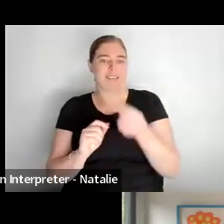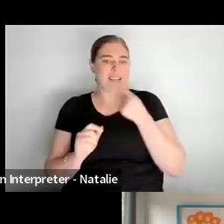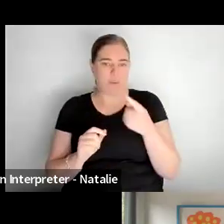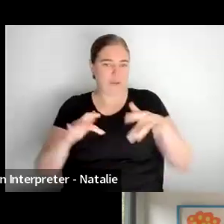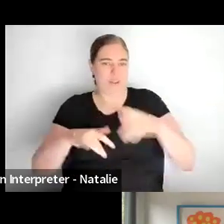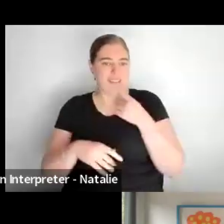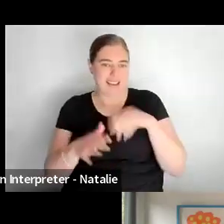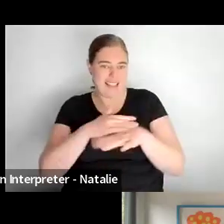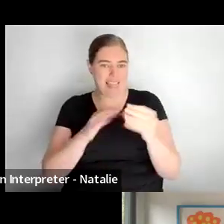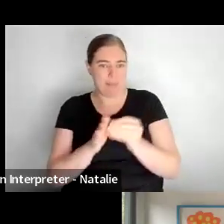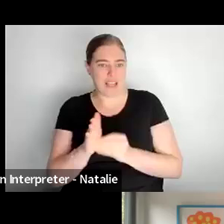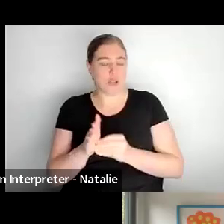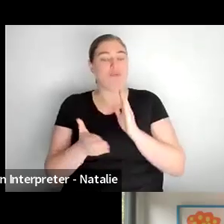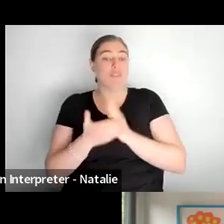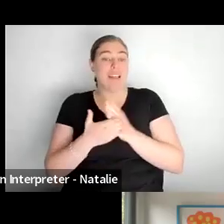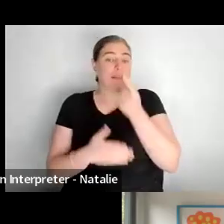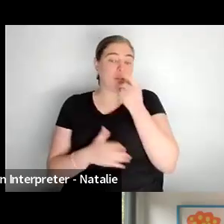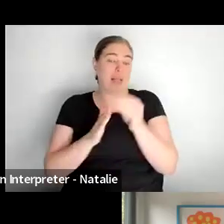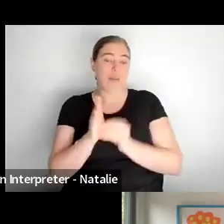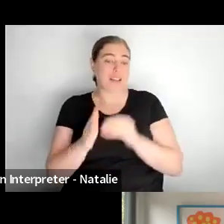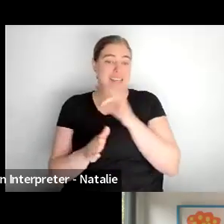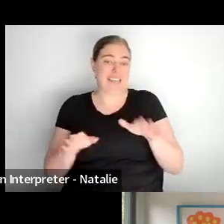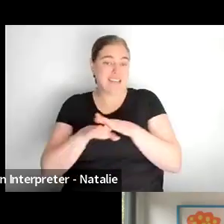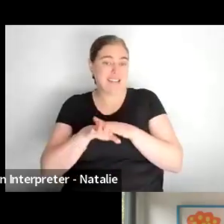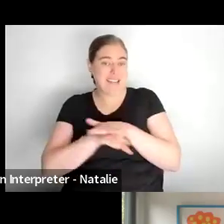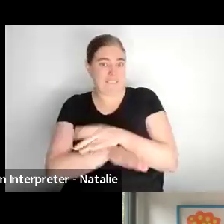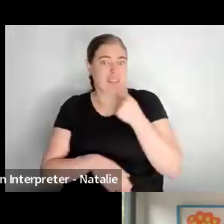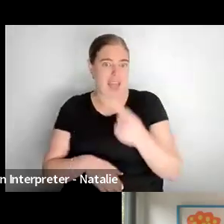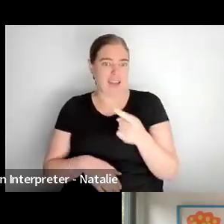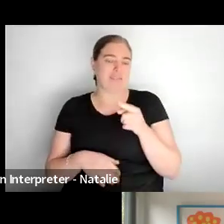application actually hasn't covered it, right? Yeah, I haven't found it to me -- to be too many